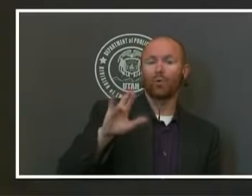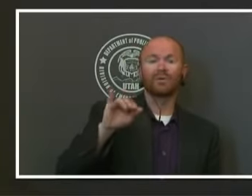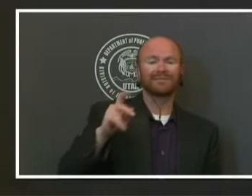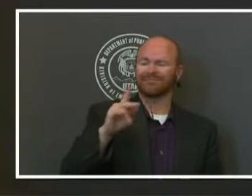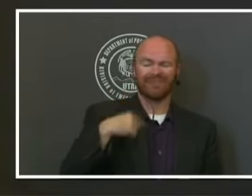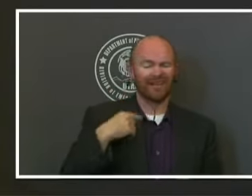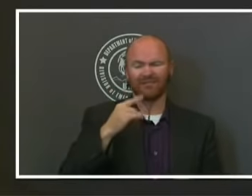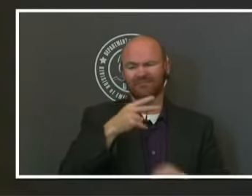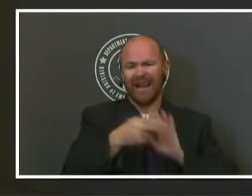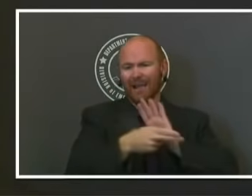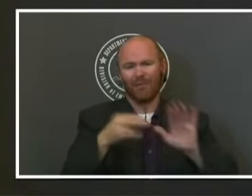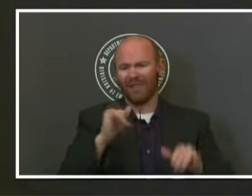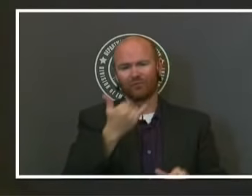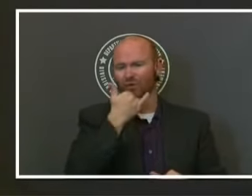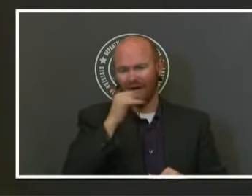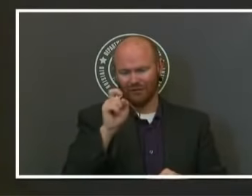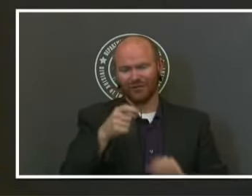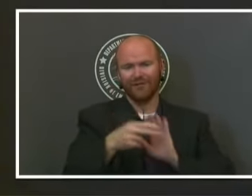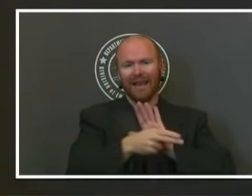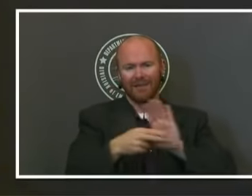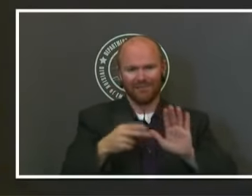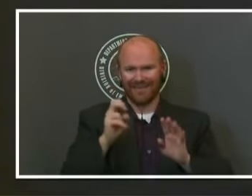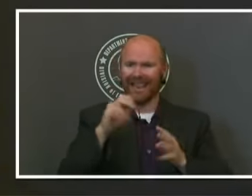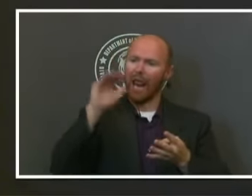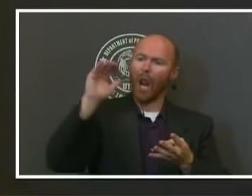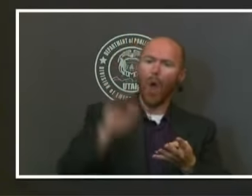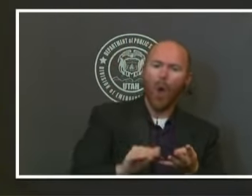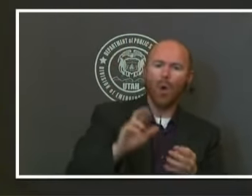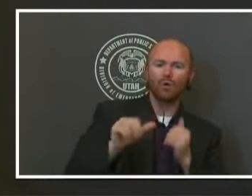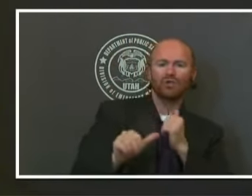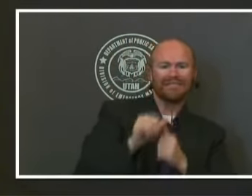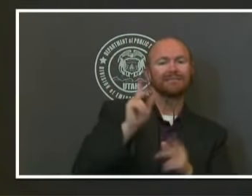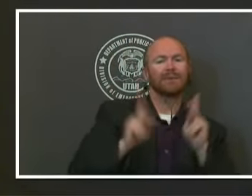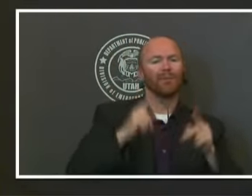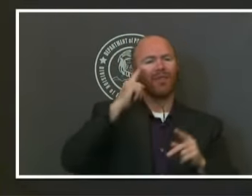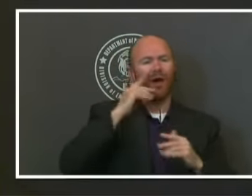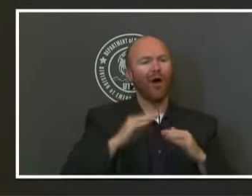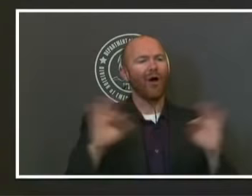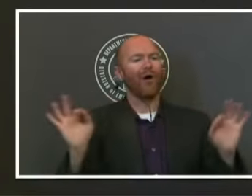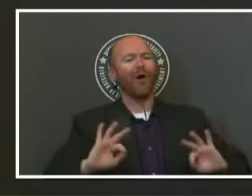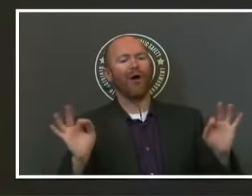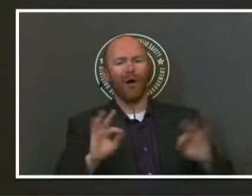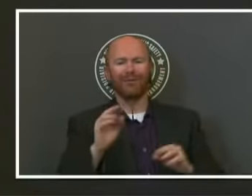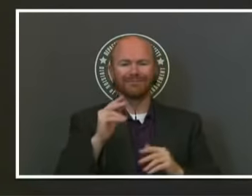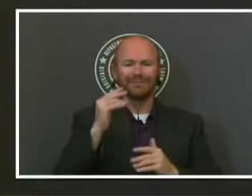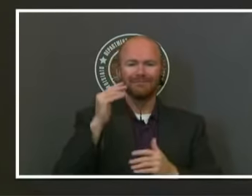labeled that and probably sent